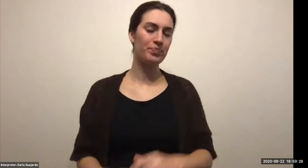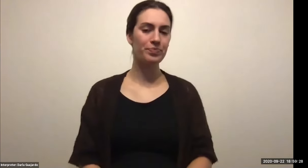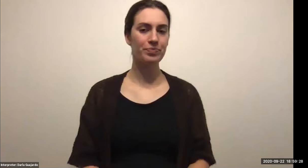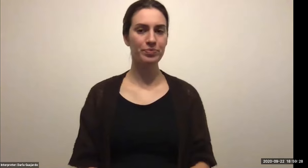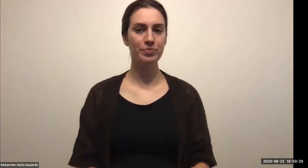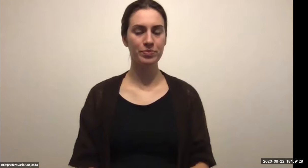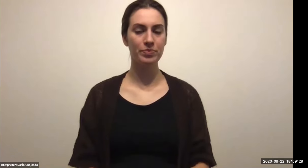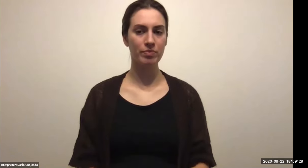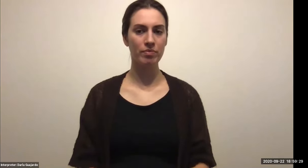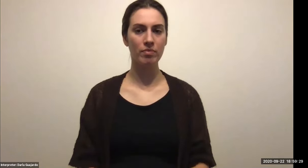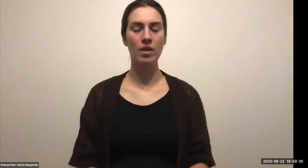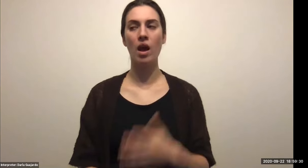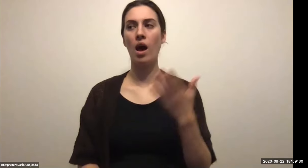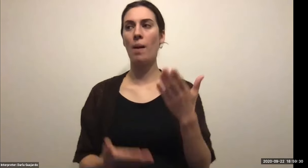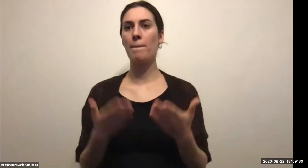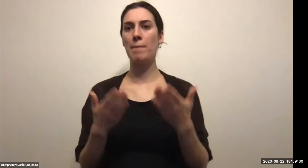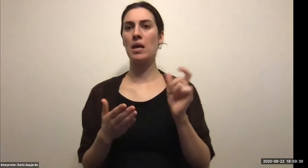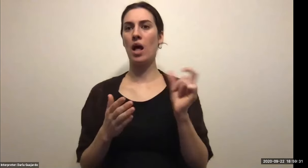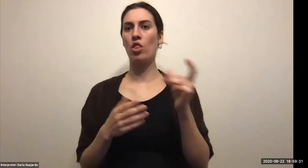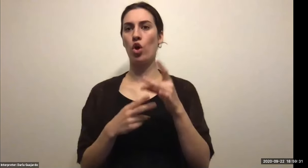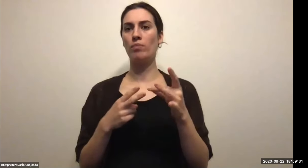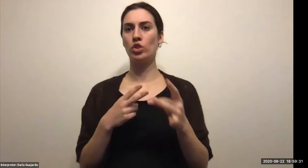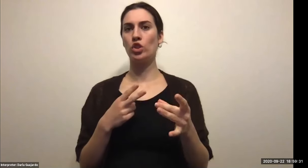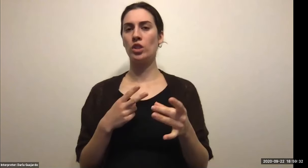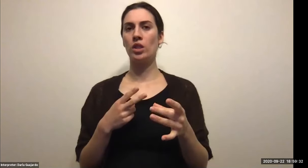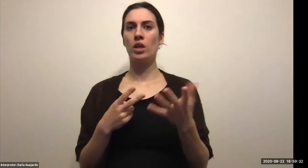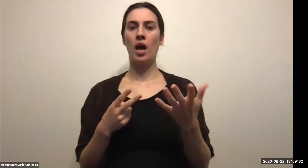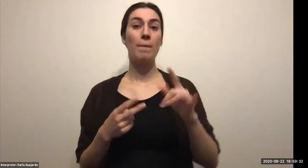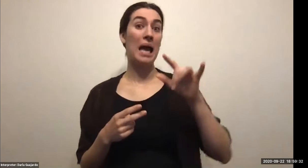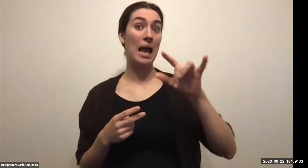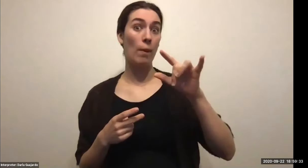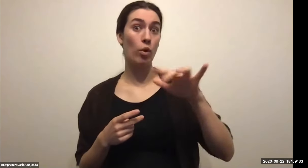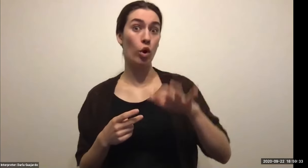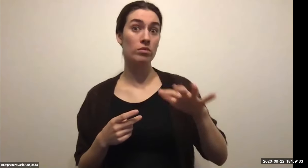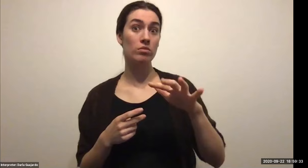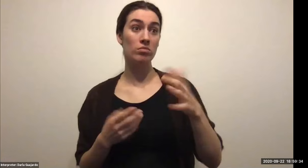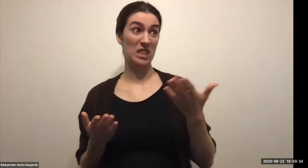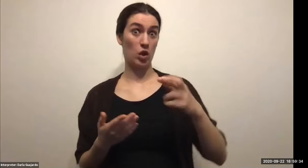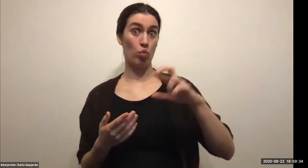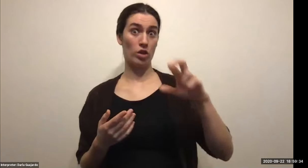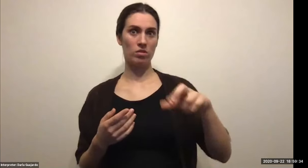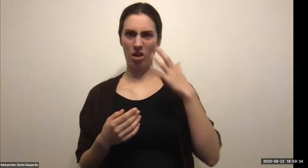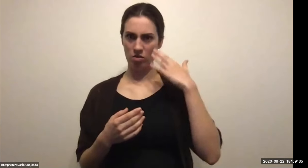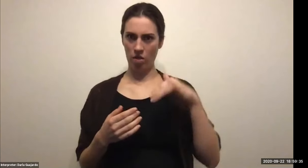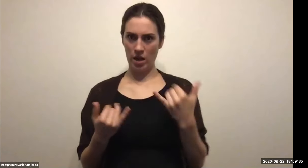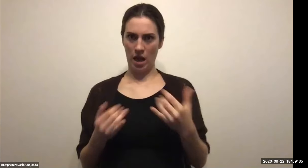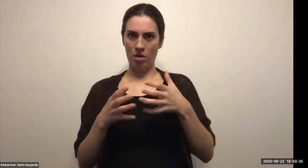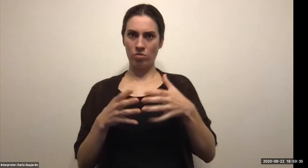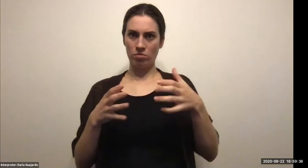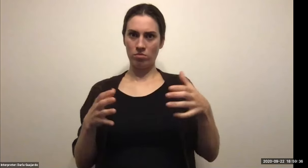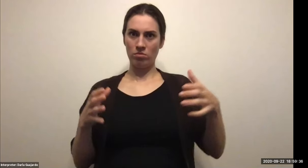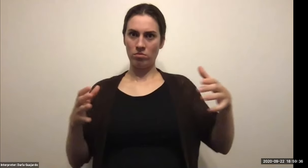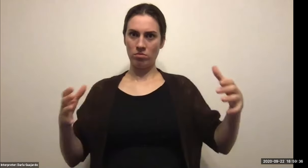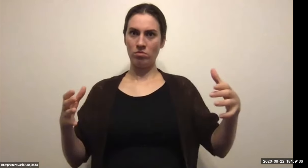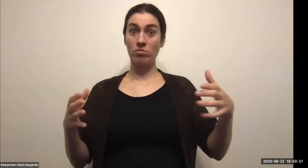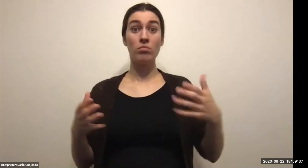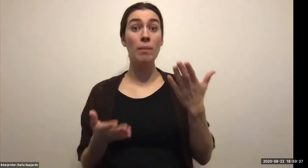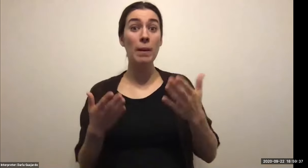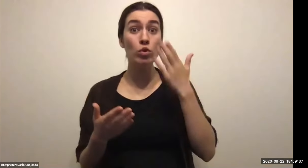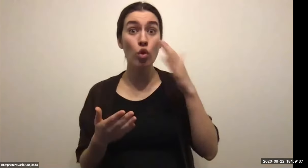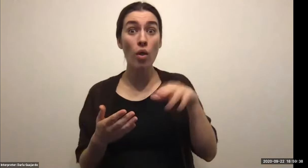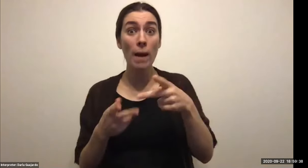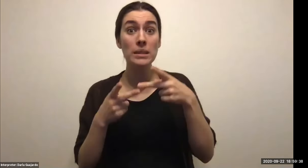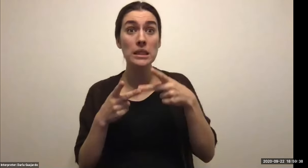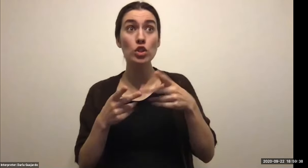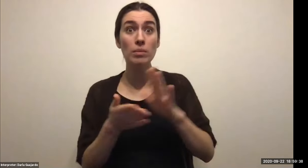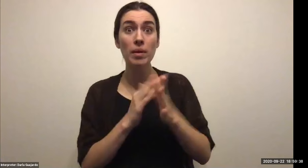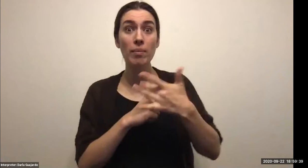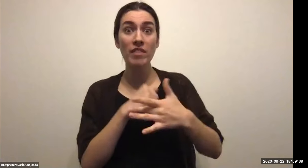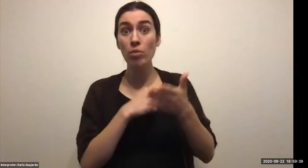Keith Wolling: I would look it up. You got me thinking. Now, there's also, you know, if you will go on. Let me see. Let me just look through my calendar here and until you what I think.